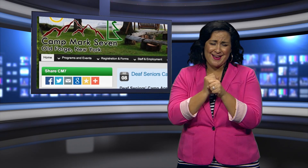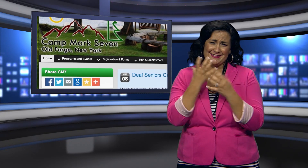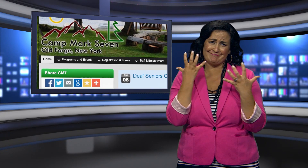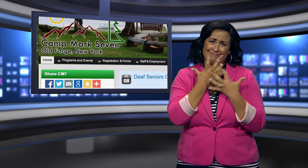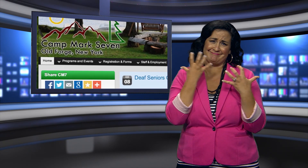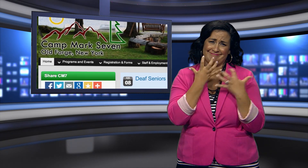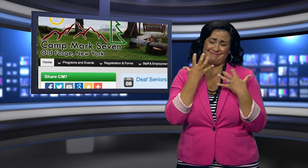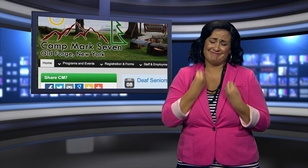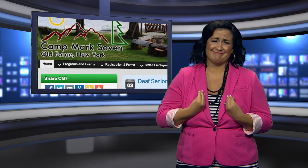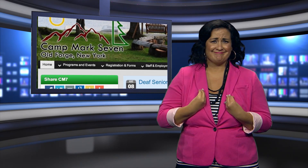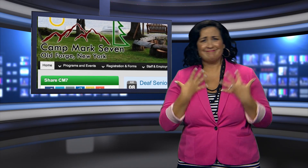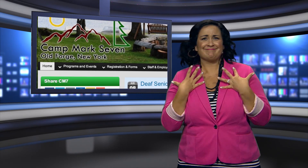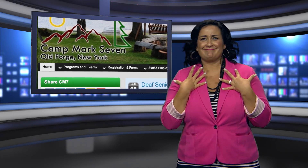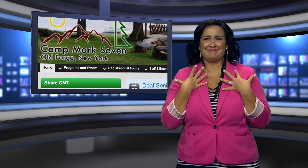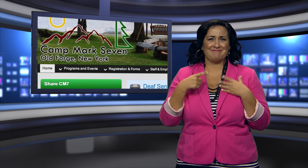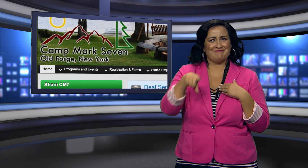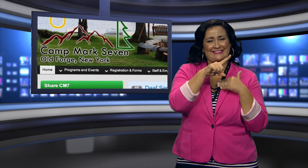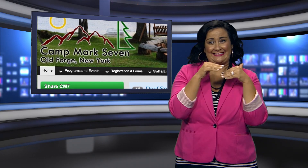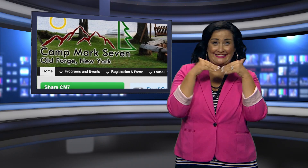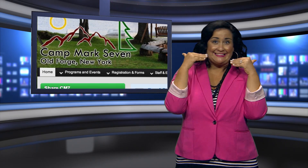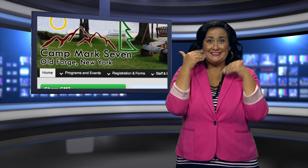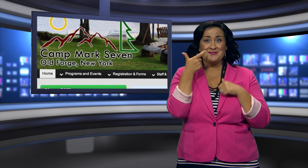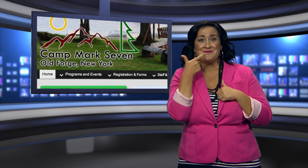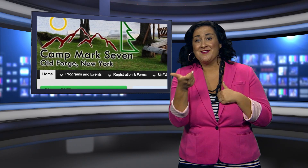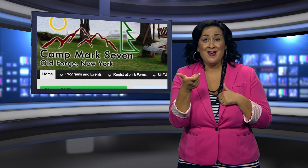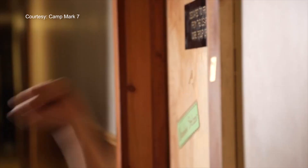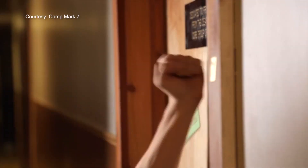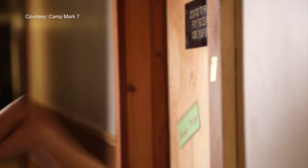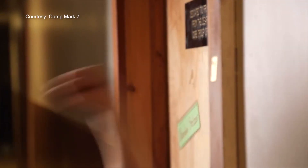this smile-worthy music video…